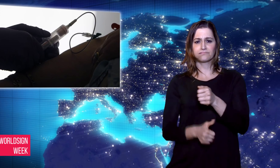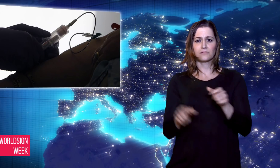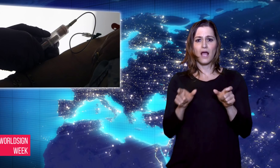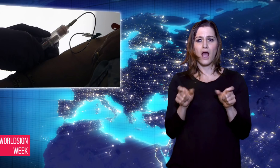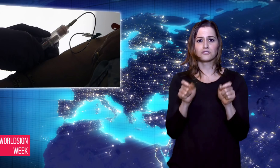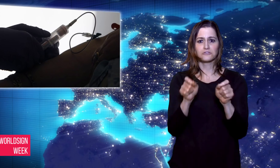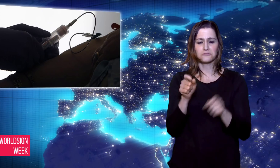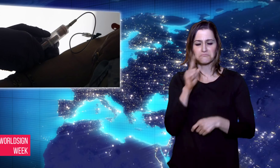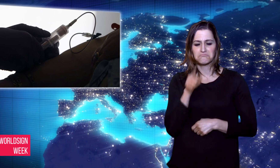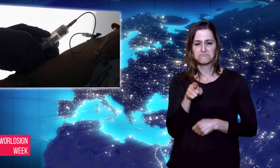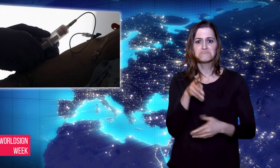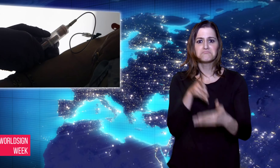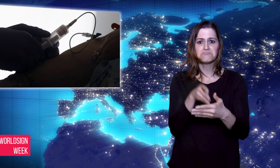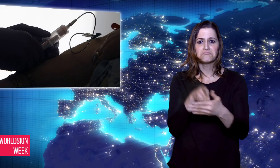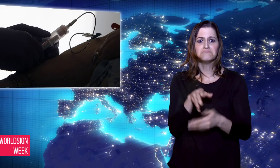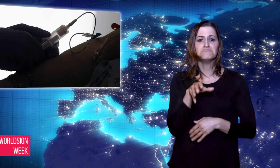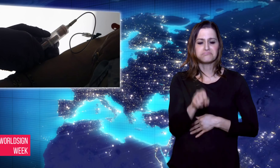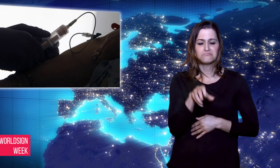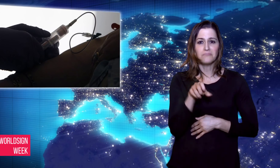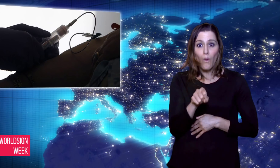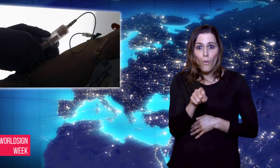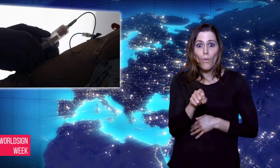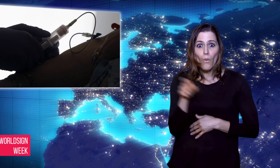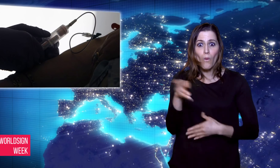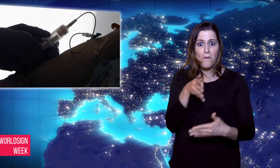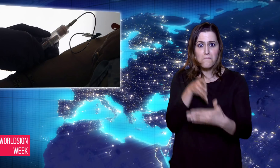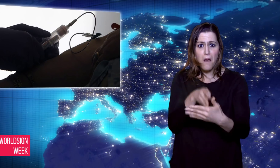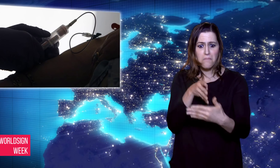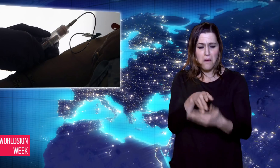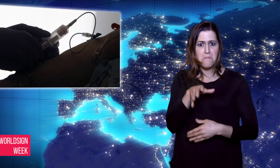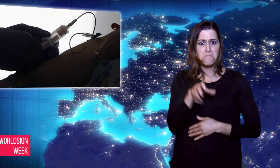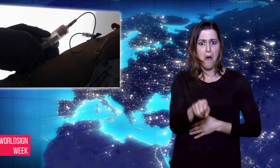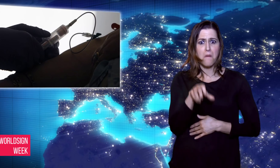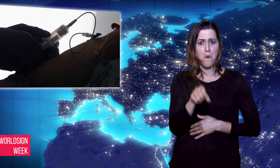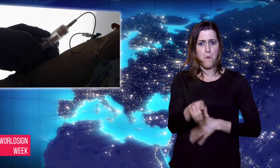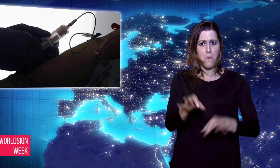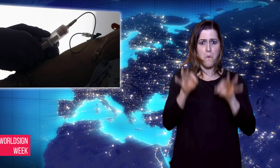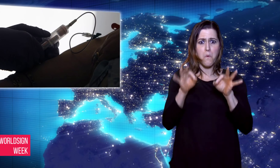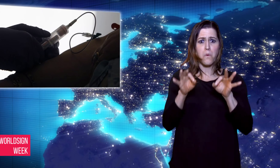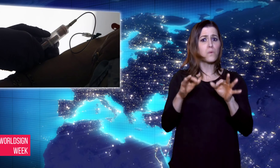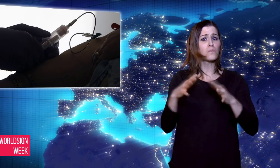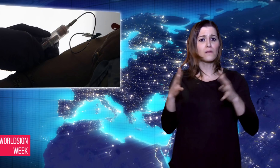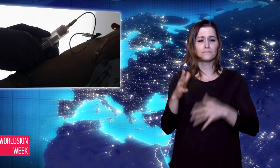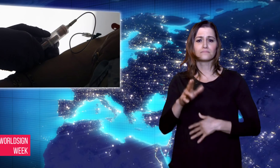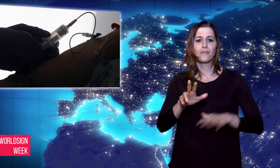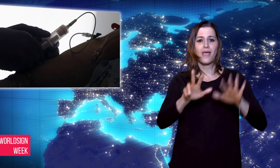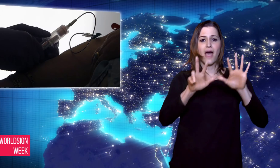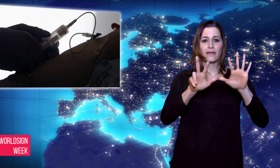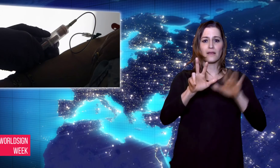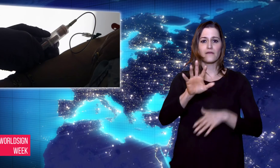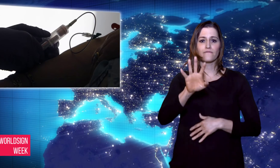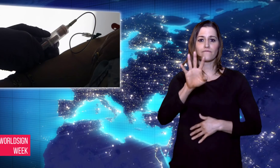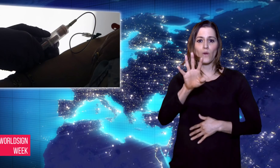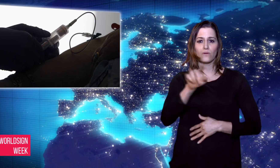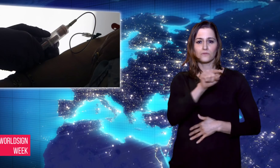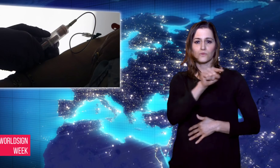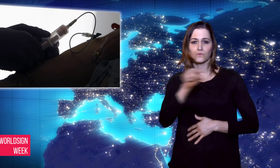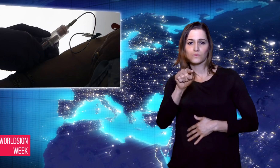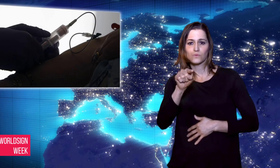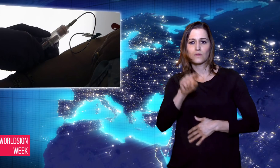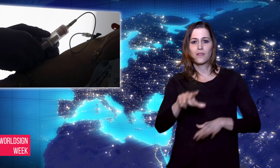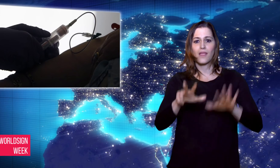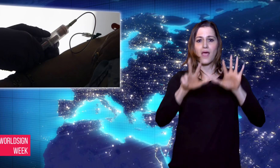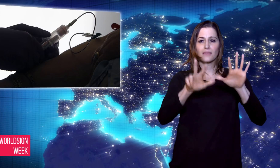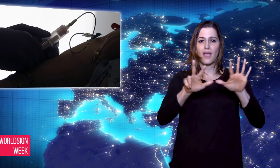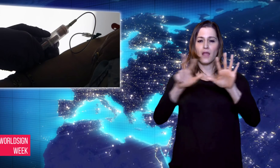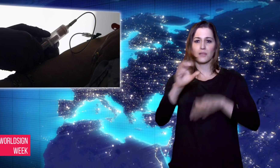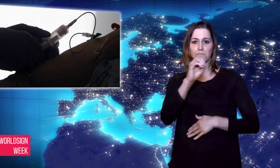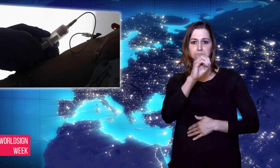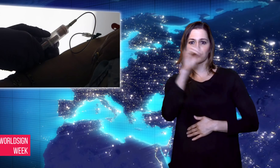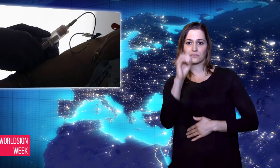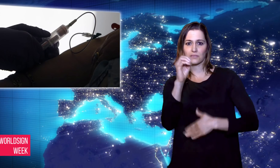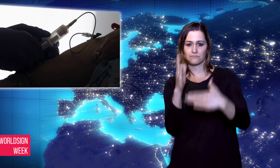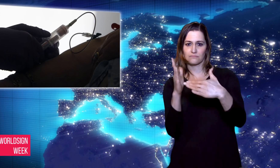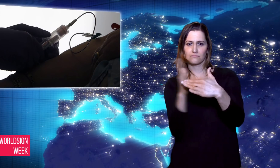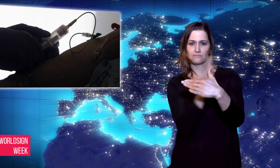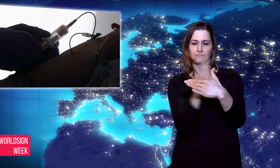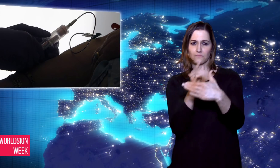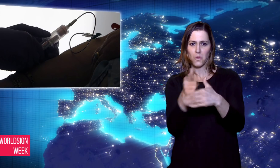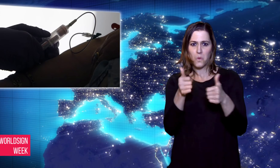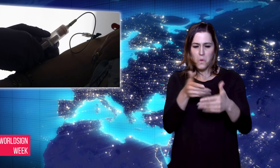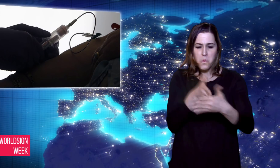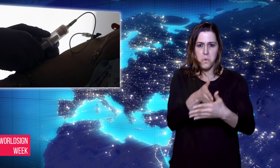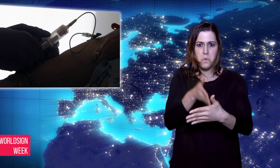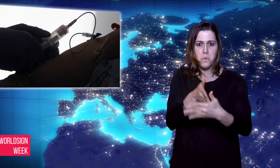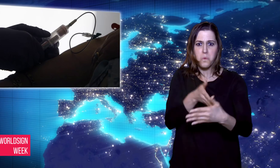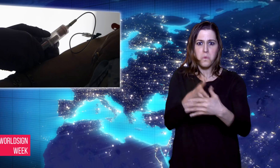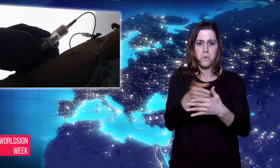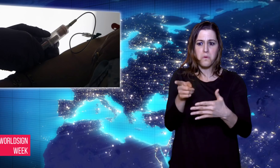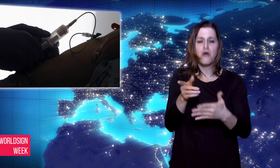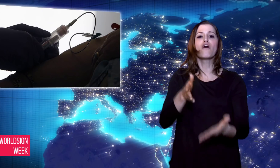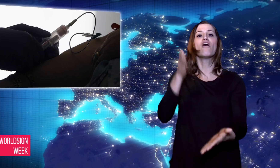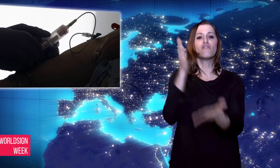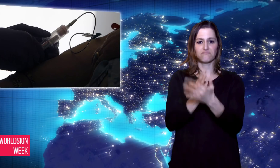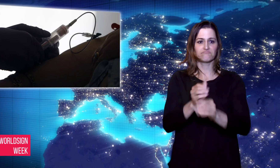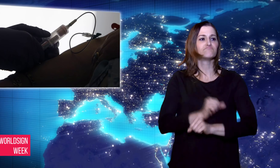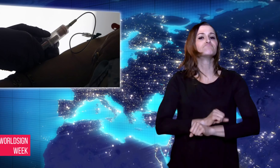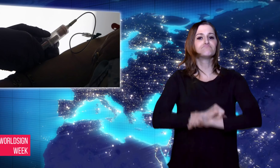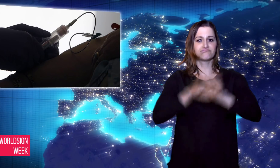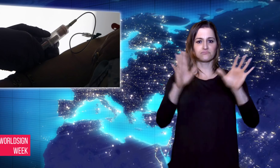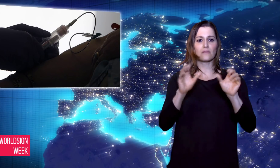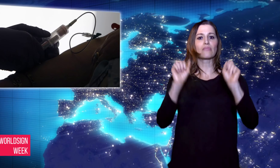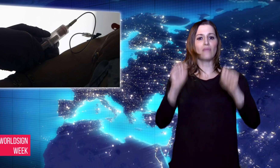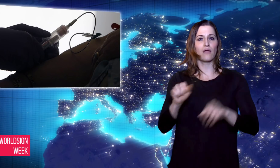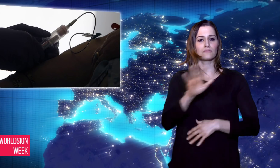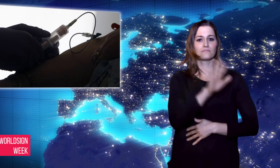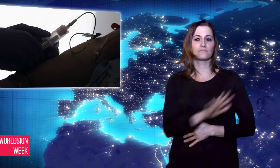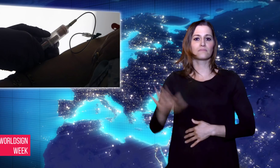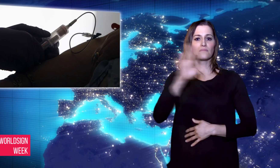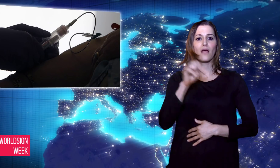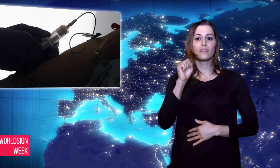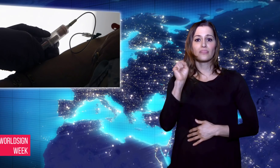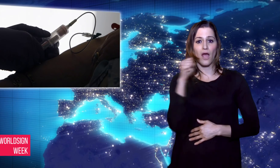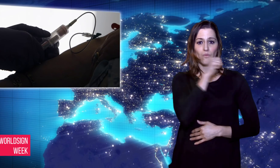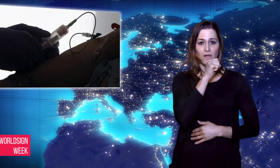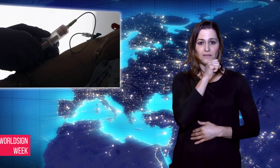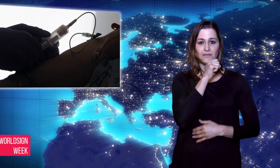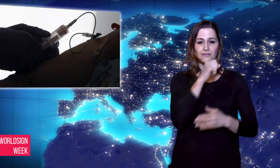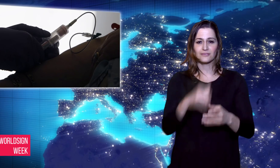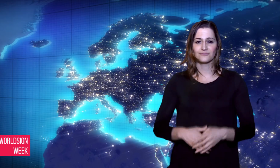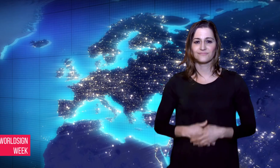88% and is currently available in Taiwan.